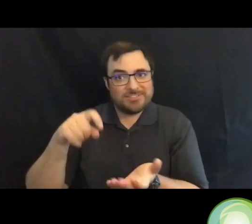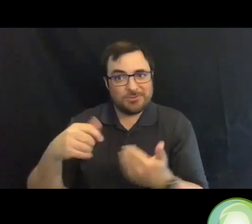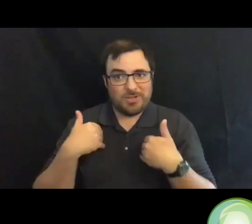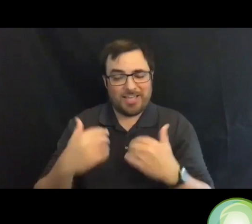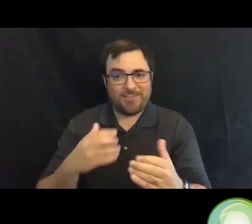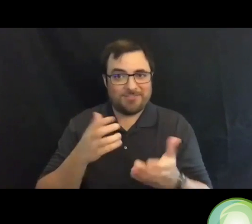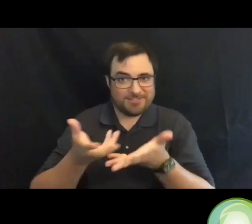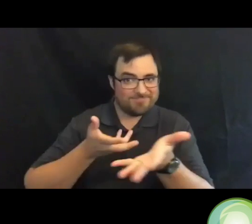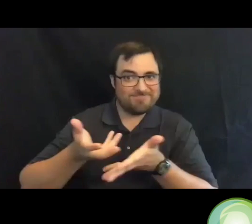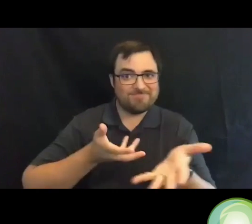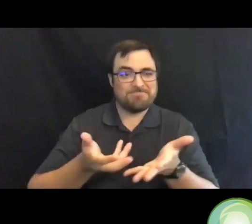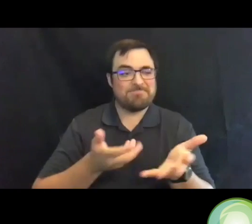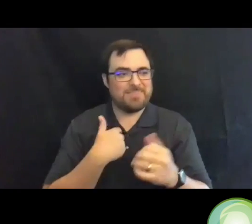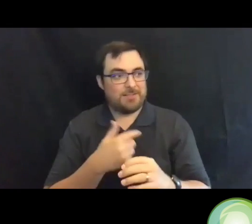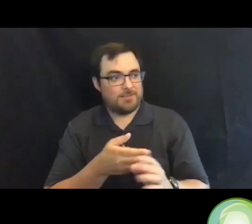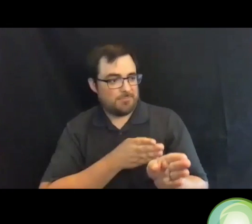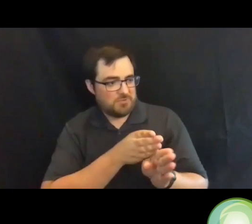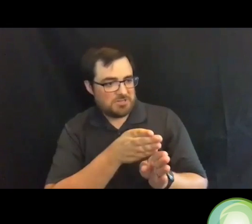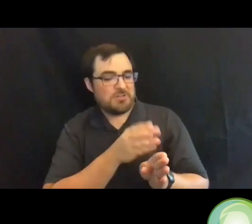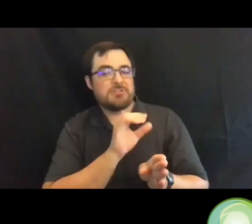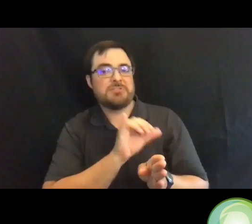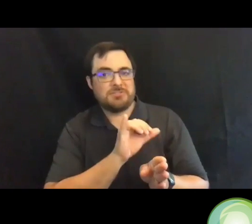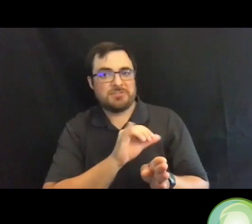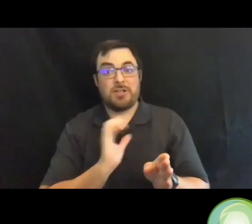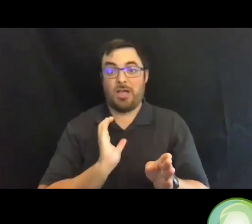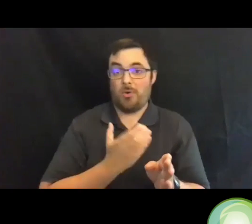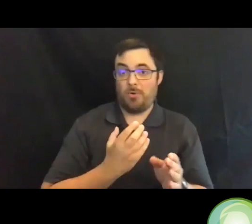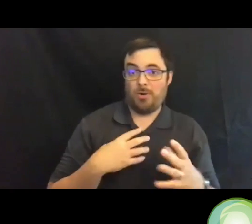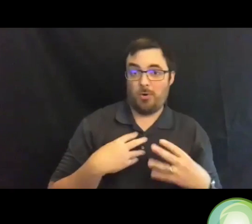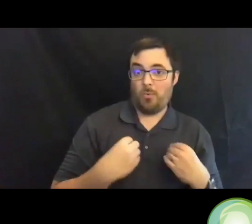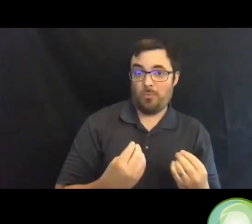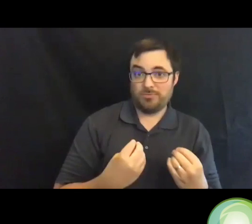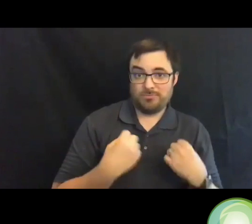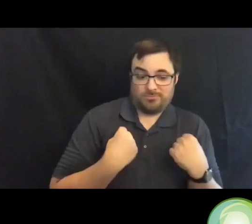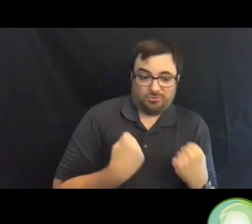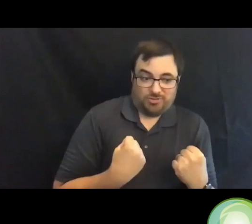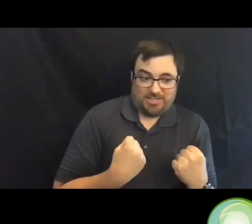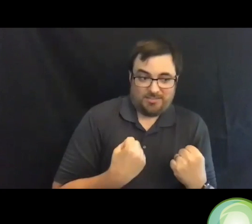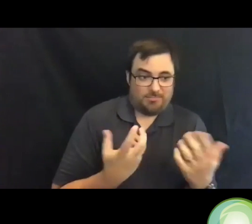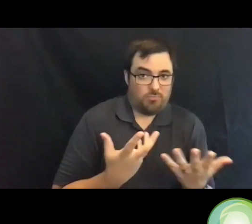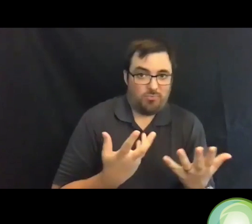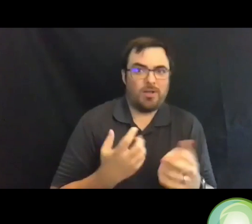even as professionals, work within our own strengths or talk about like--why do you approach it that way?